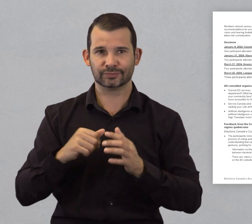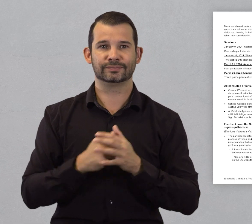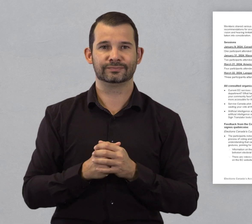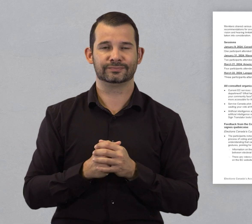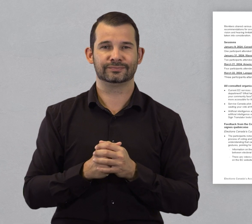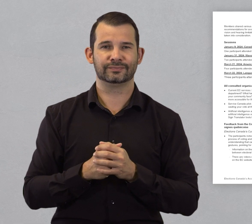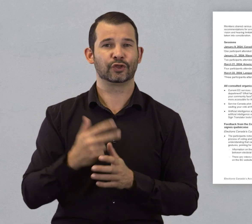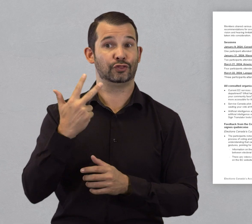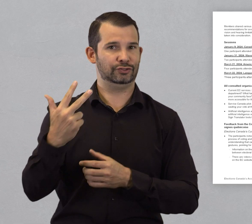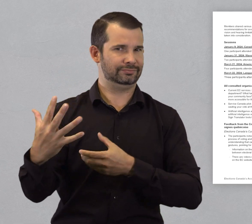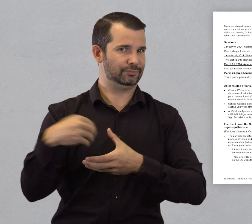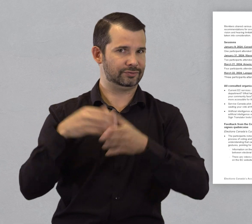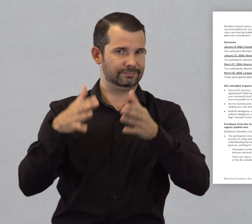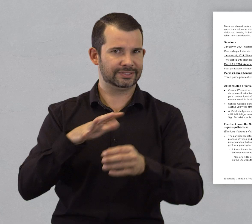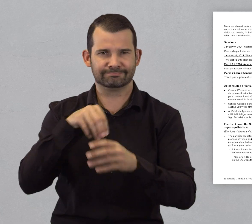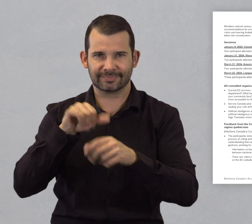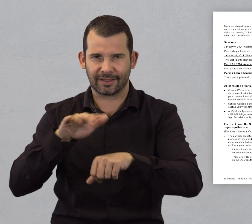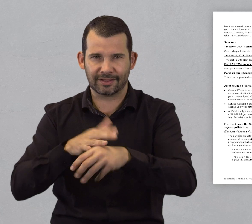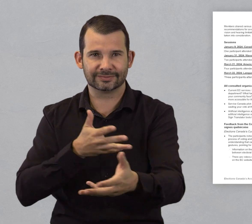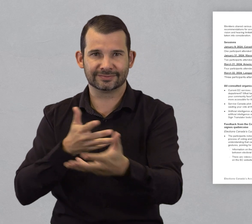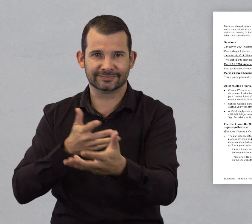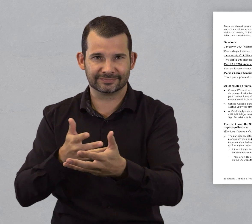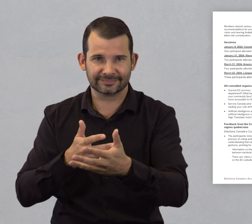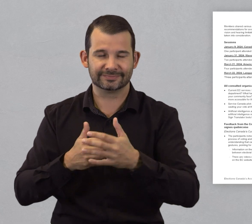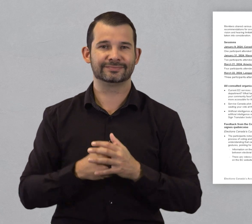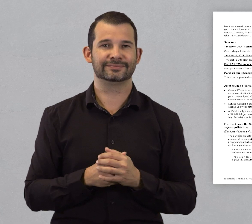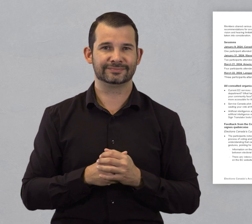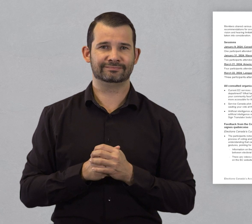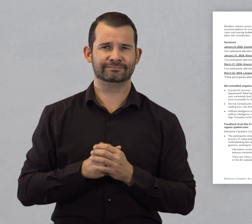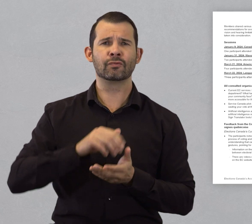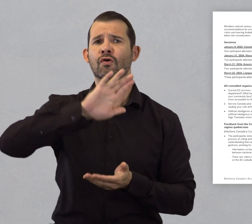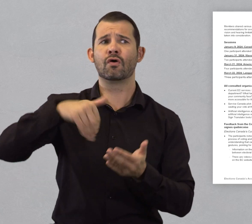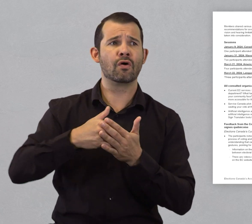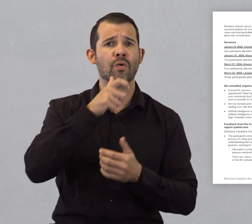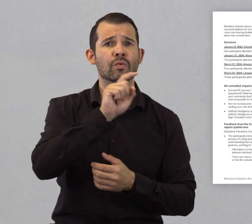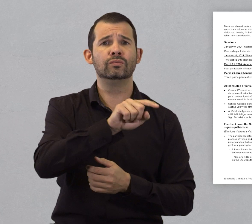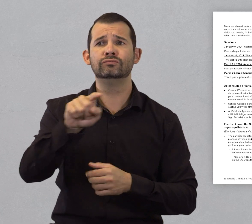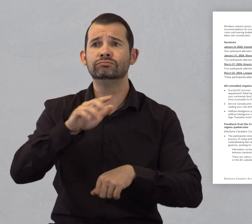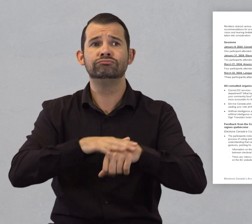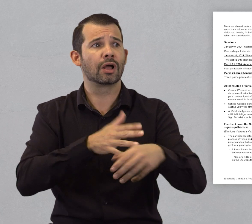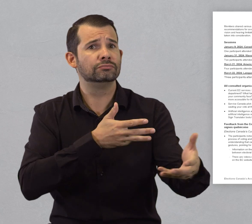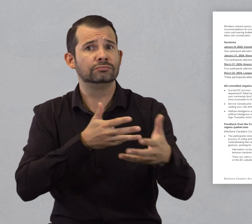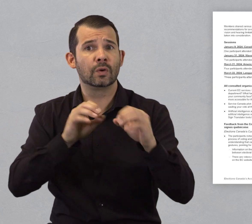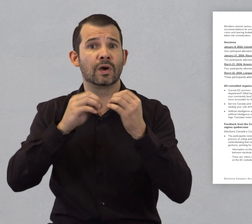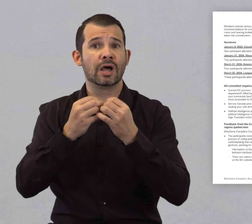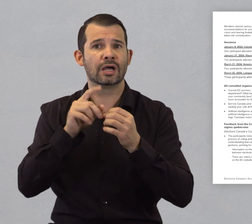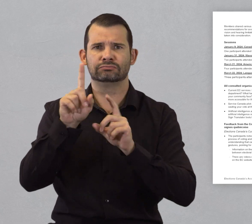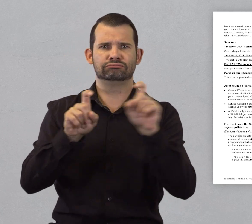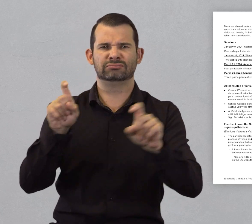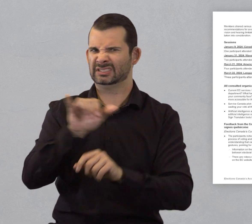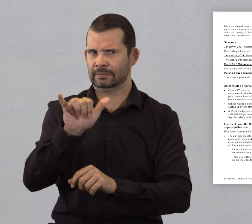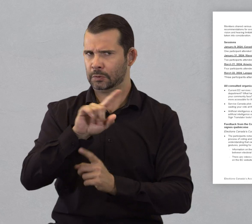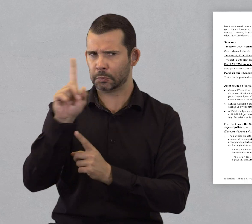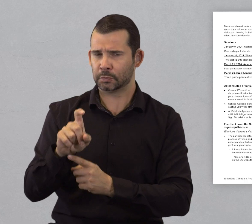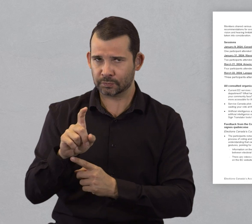Three participants attended the consultation. All consulted organizations were asked the same questions: